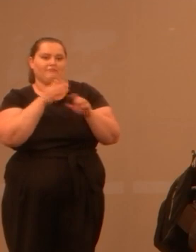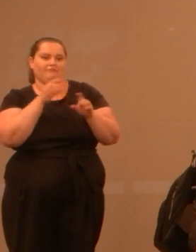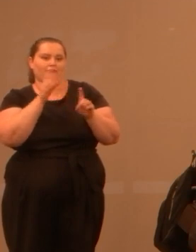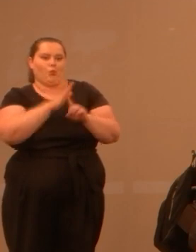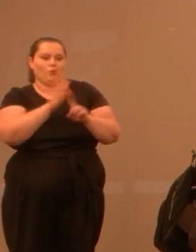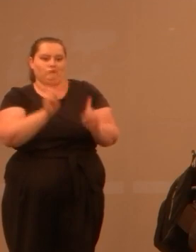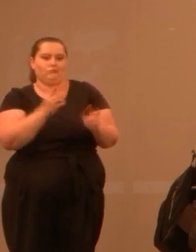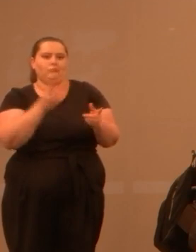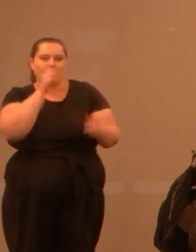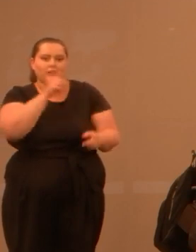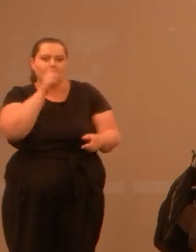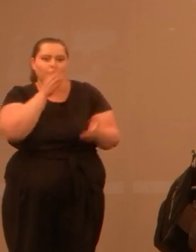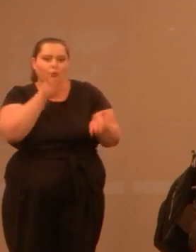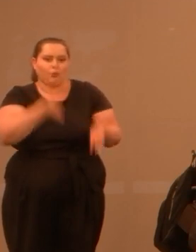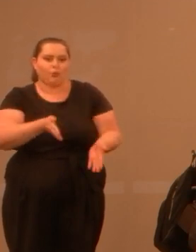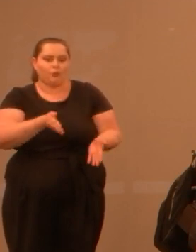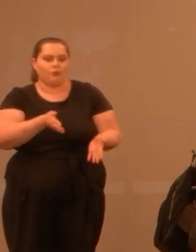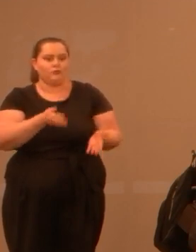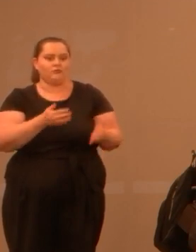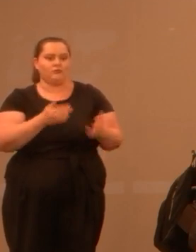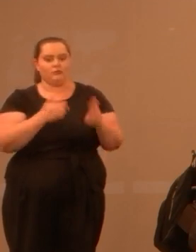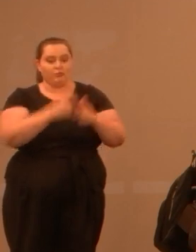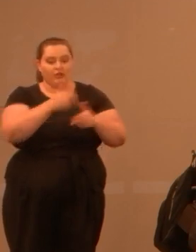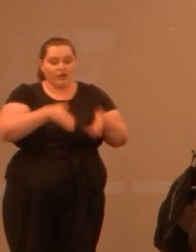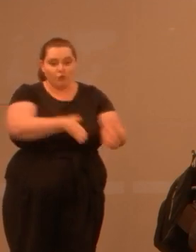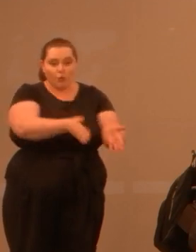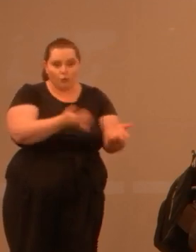of the day is about people, whether it's building a road, building a bridge,